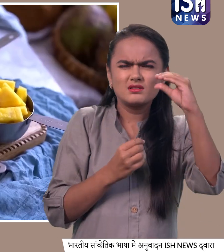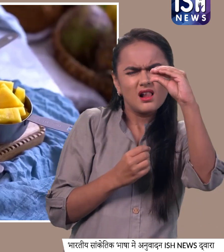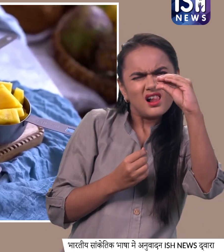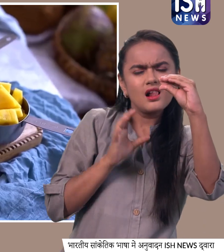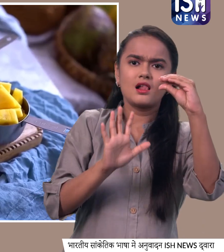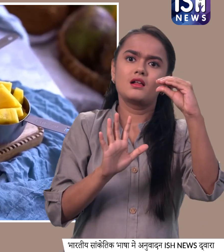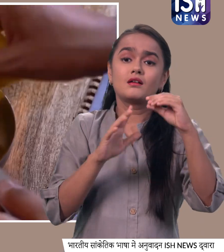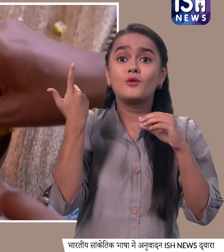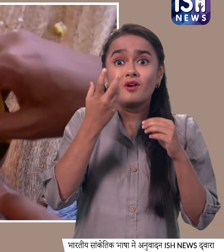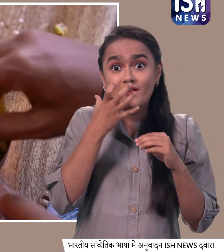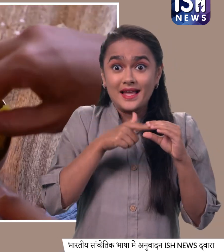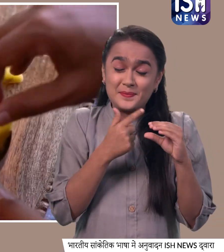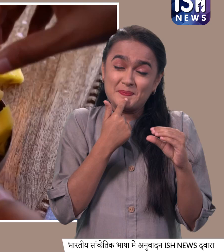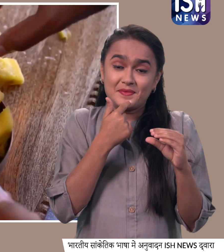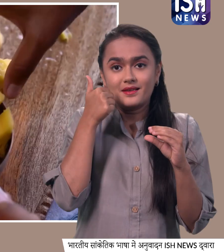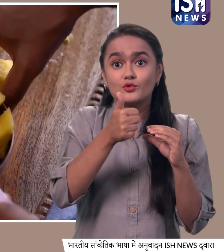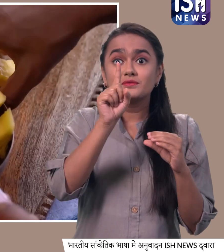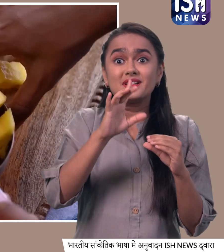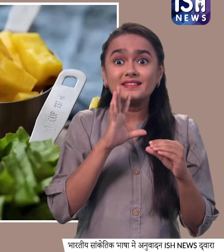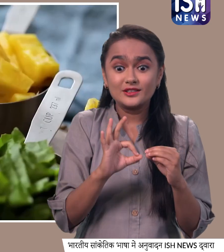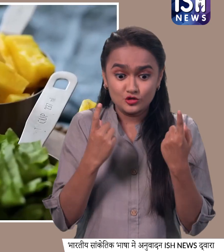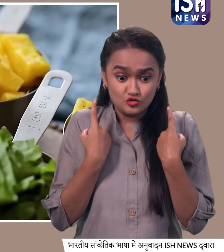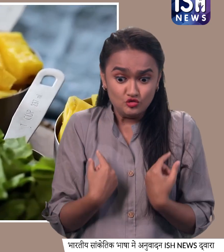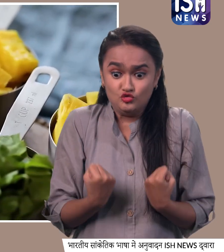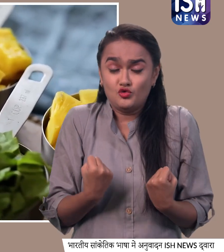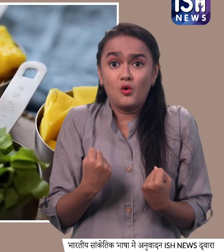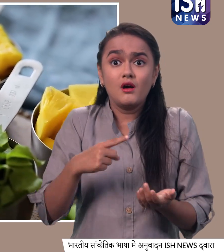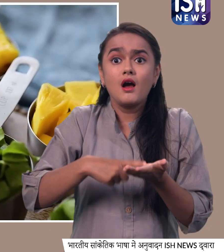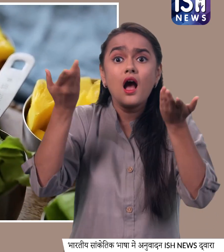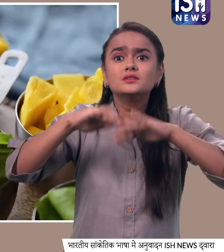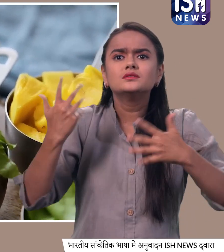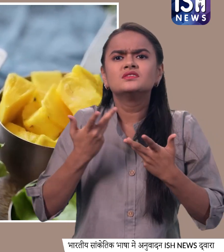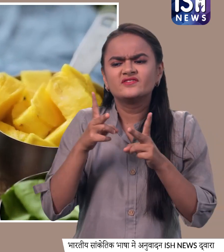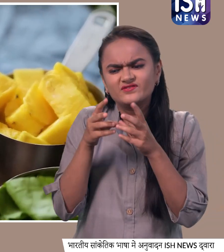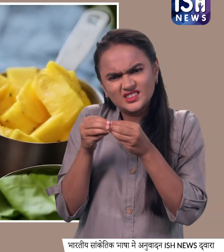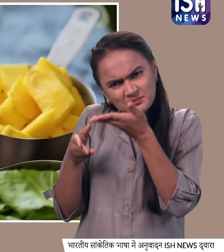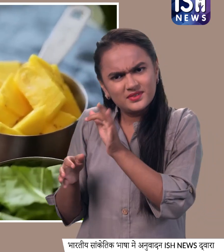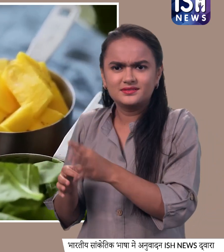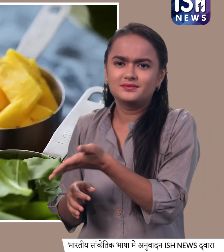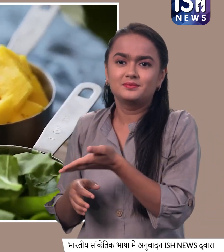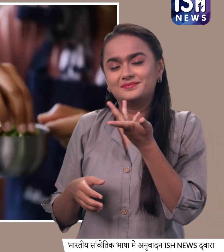and lesser fruits. Fruits have a great taste, but veggies give us the real nutrients